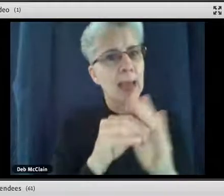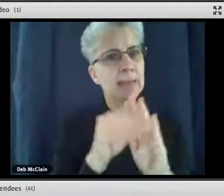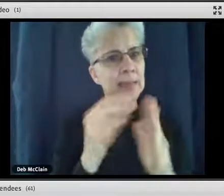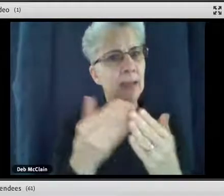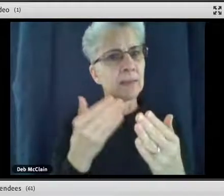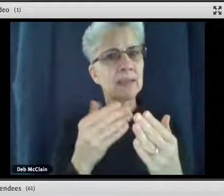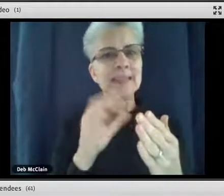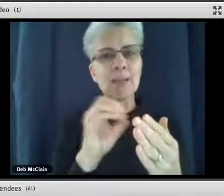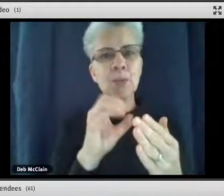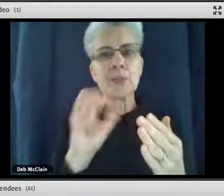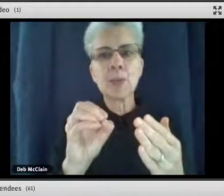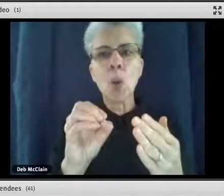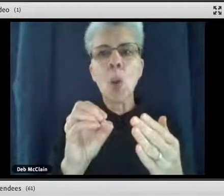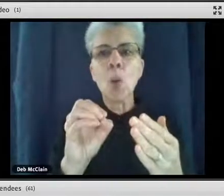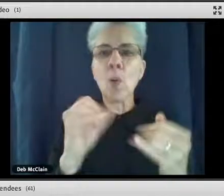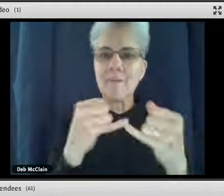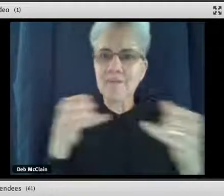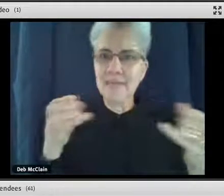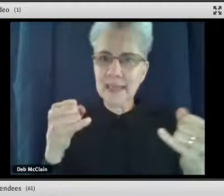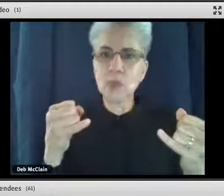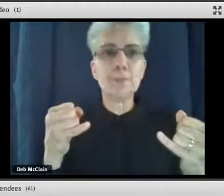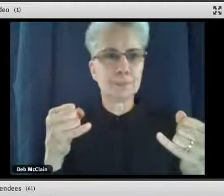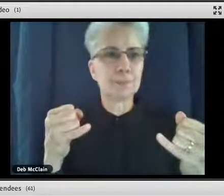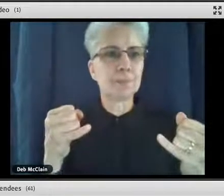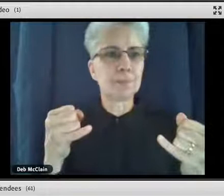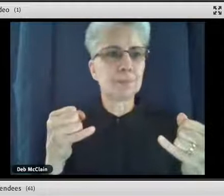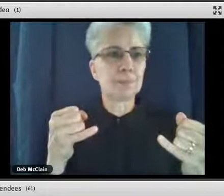that's the 000 field